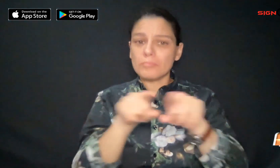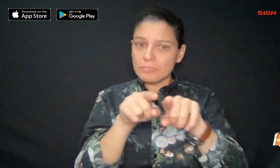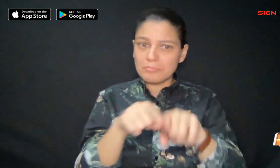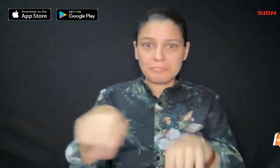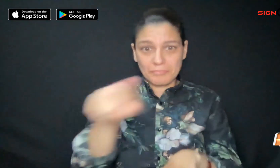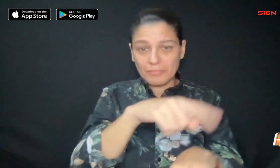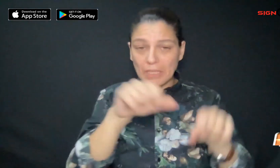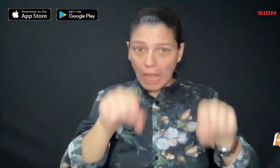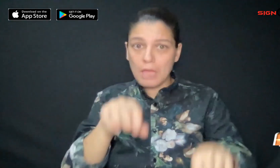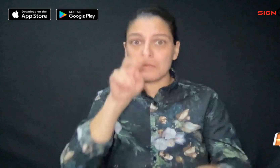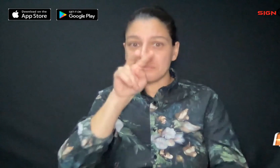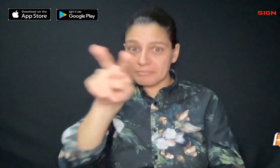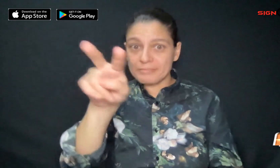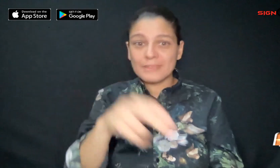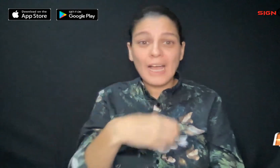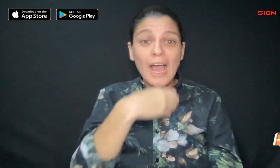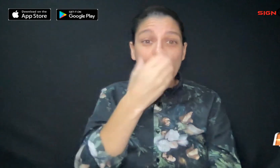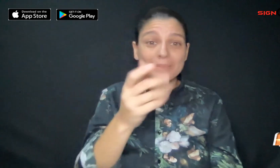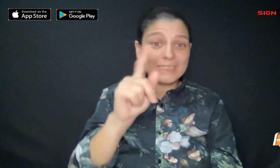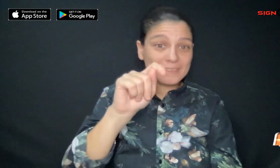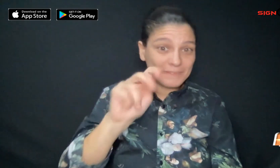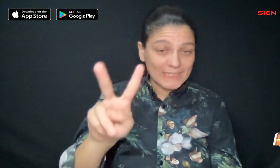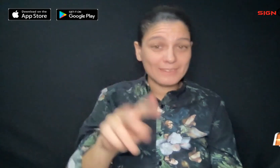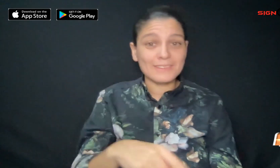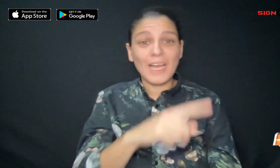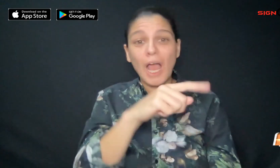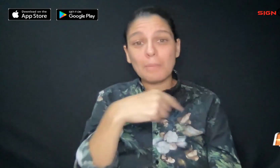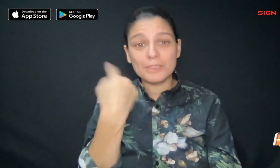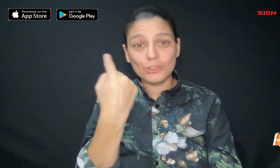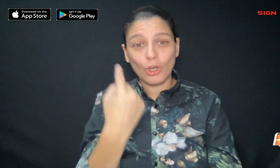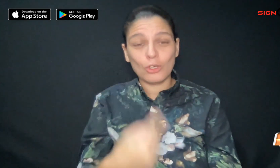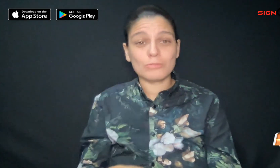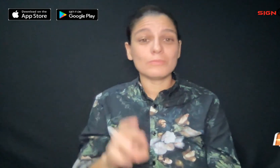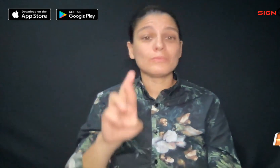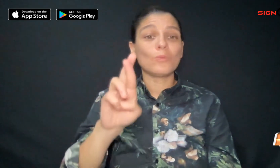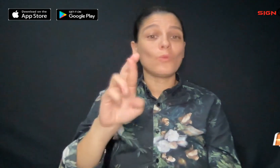watch on Apple TV Amazon and Roku